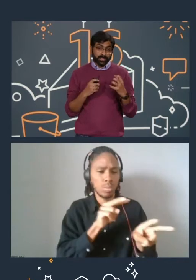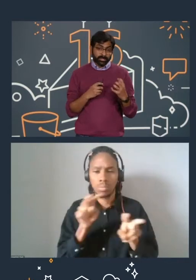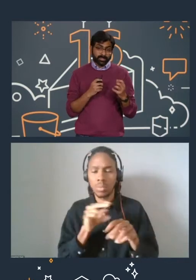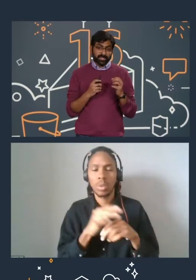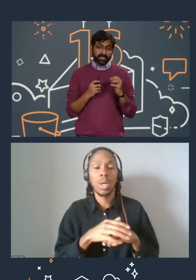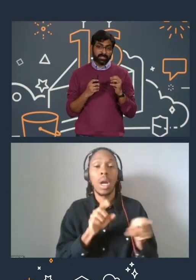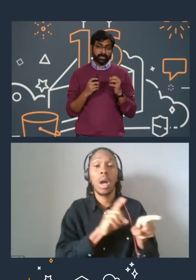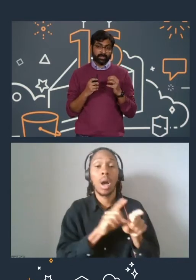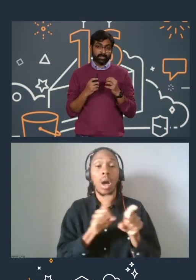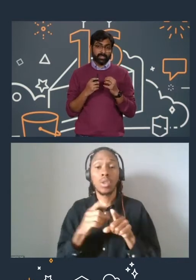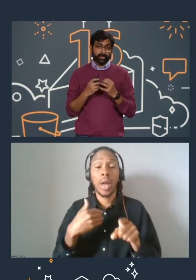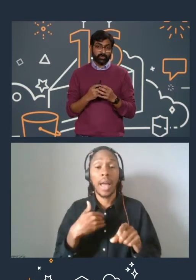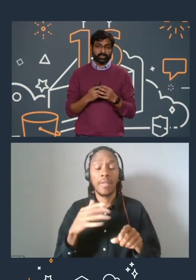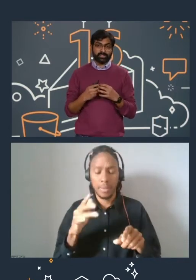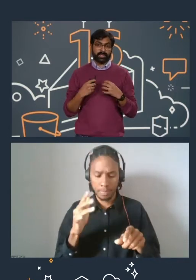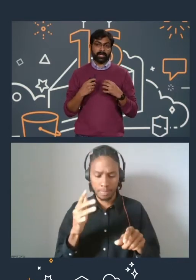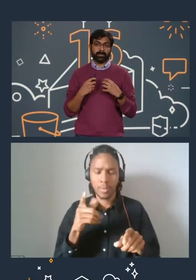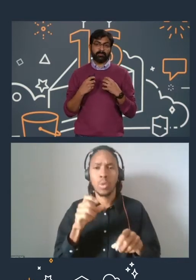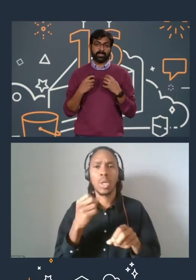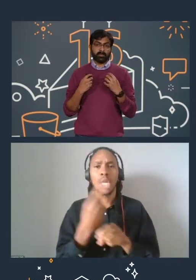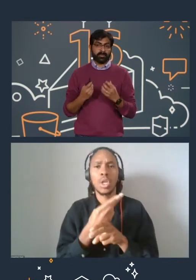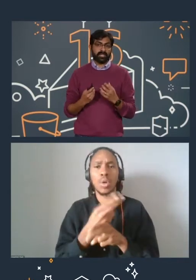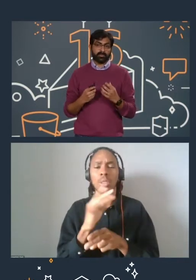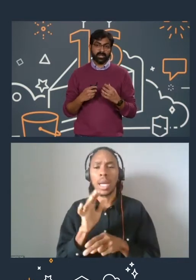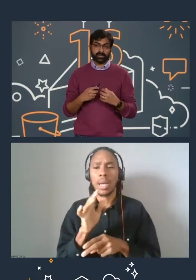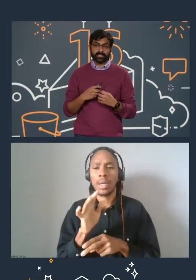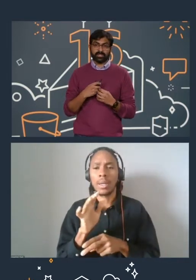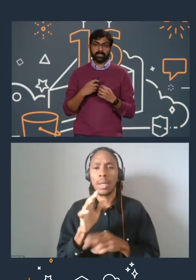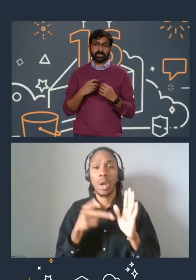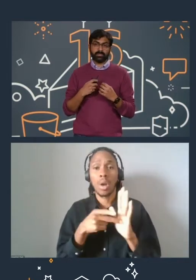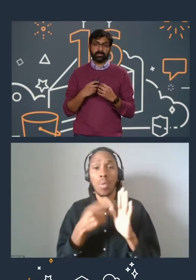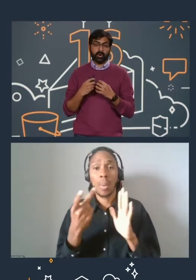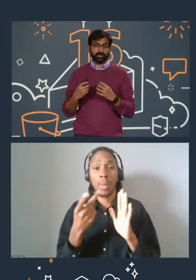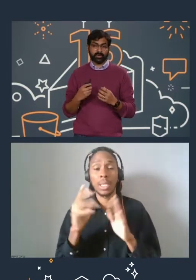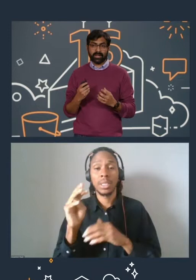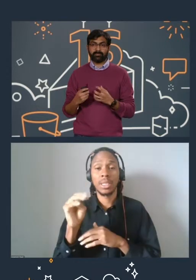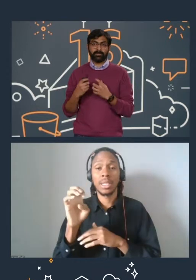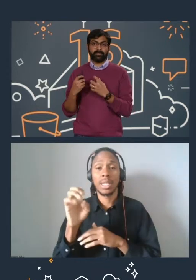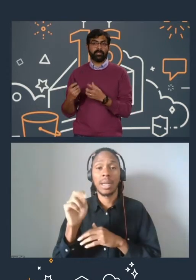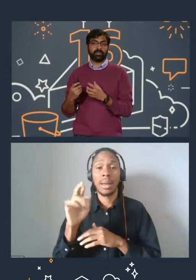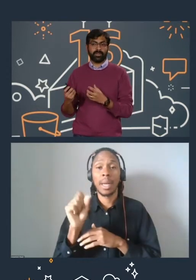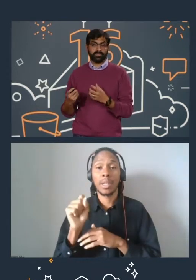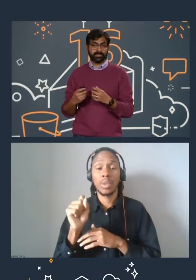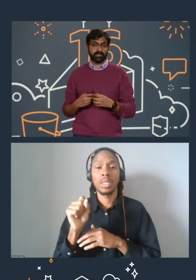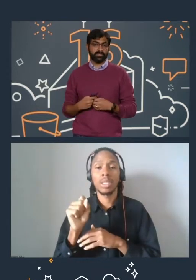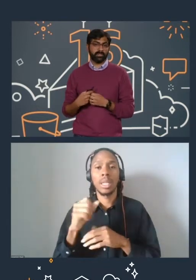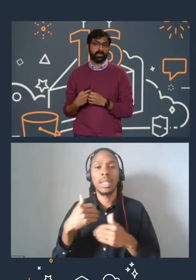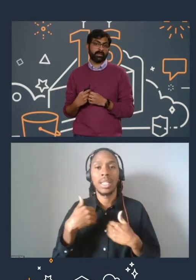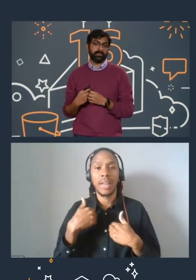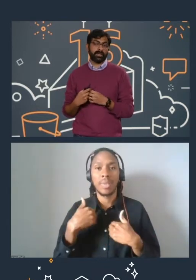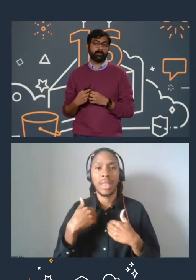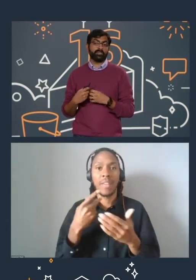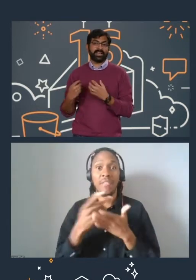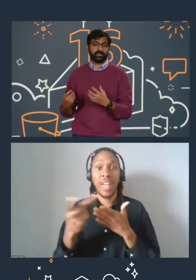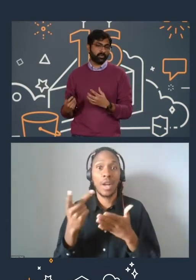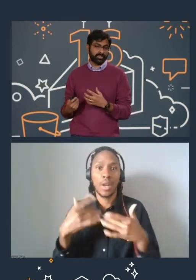additionally, you can use the replication metrics to also have failure events that help you diagnose